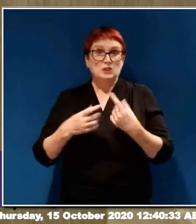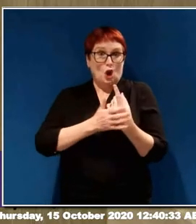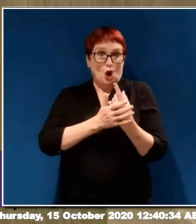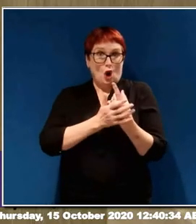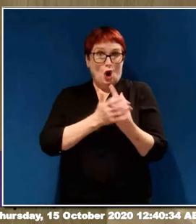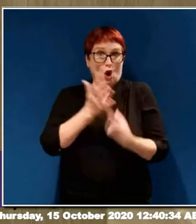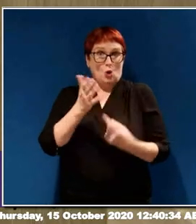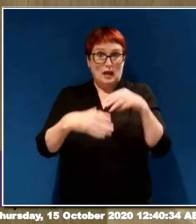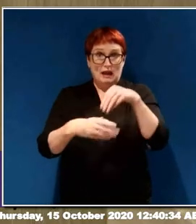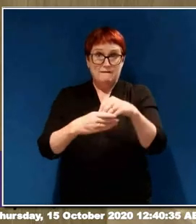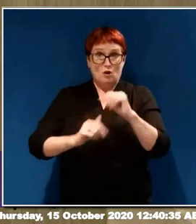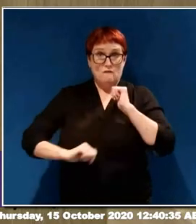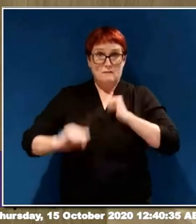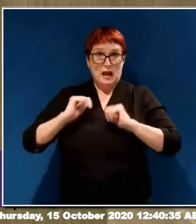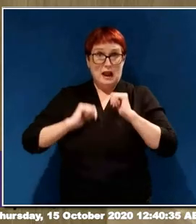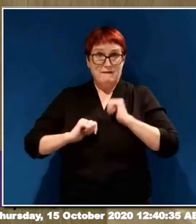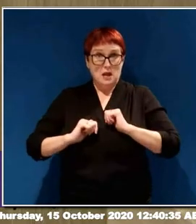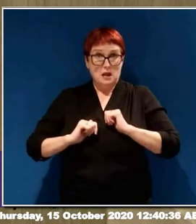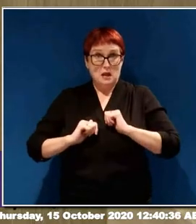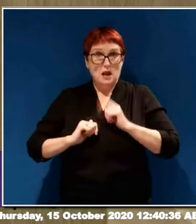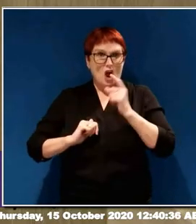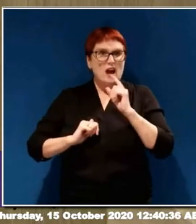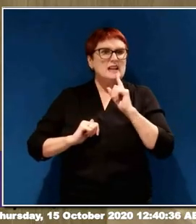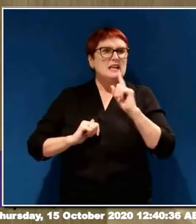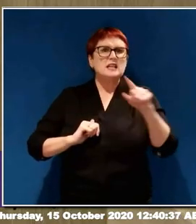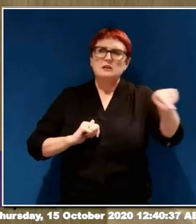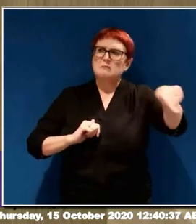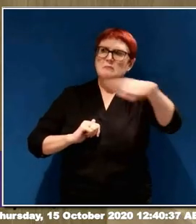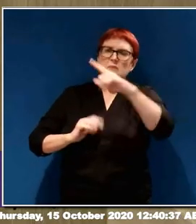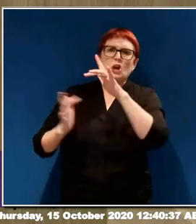I could direct them to the behaviour support services, but I could also